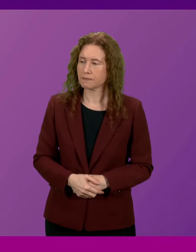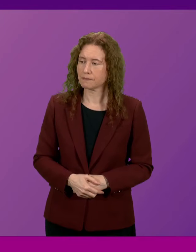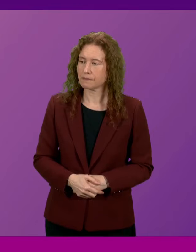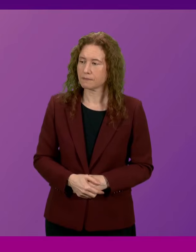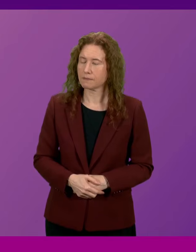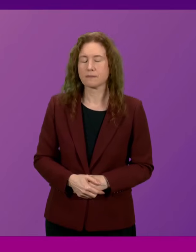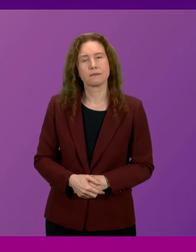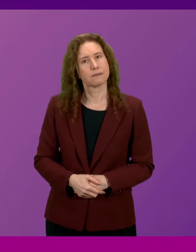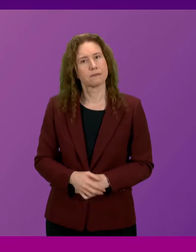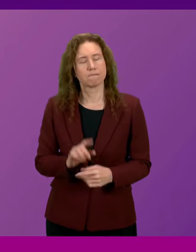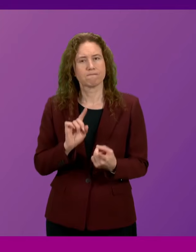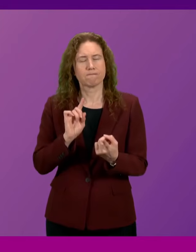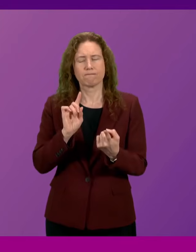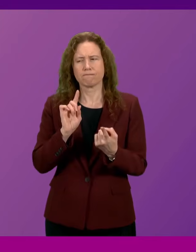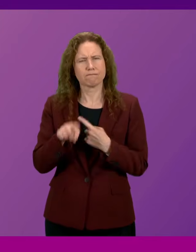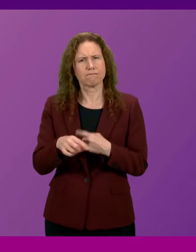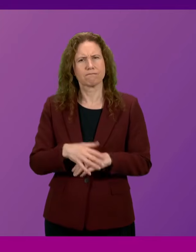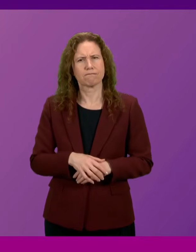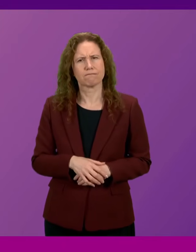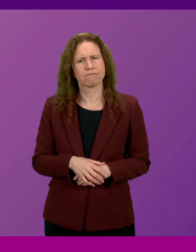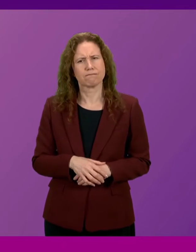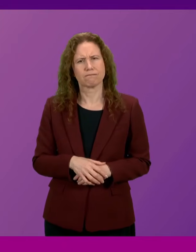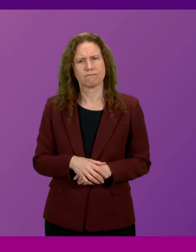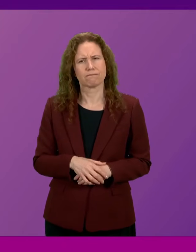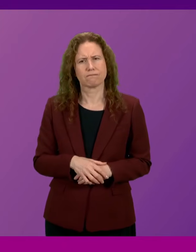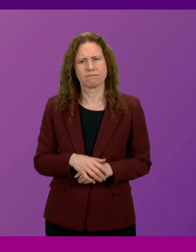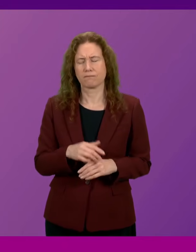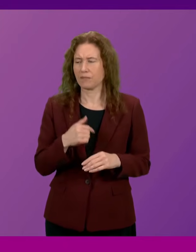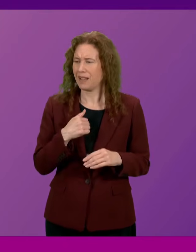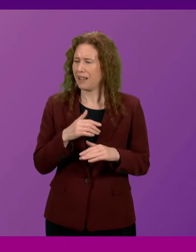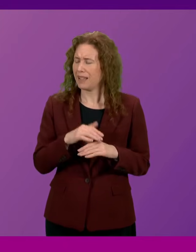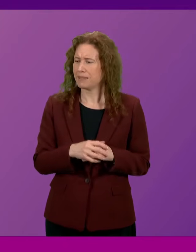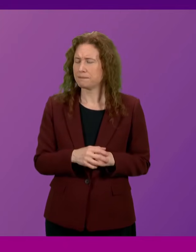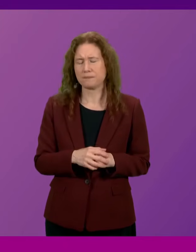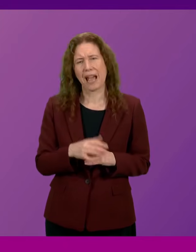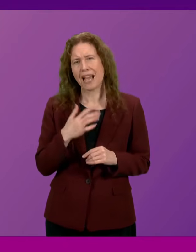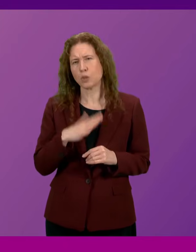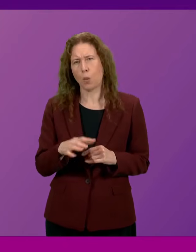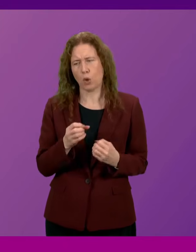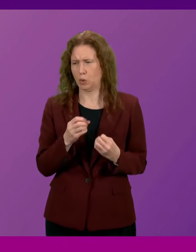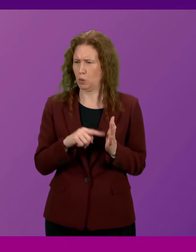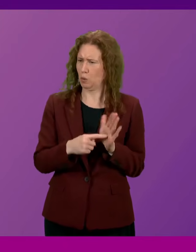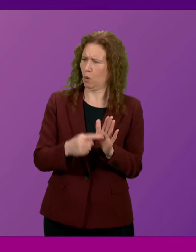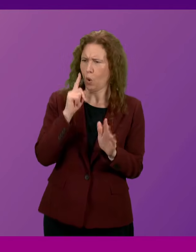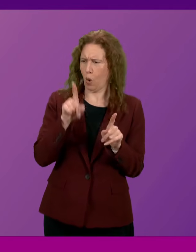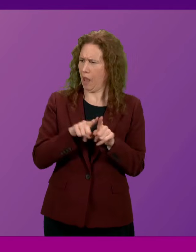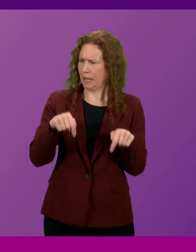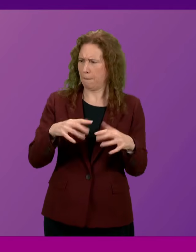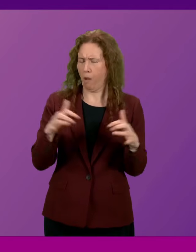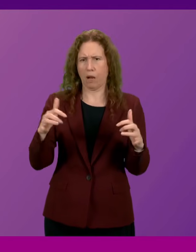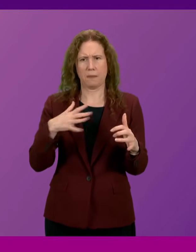I do not want for one moment or in any way to signal to Parliament that I want to do anything